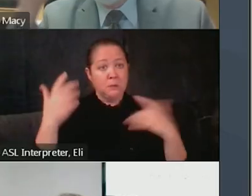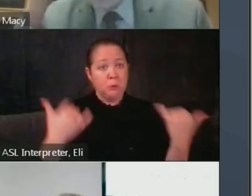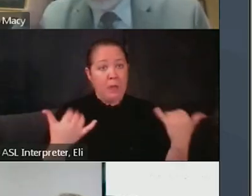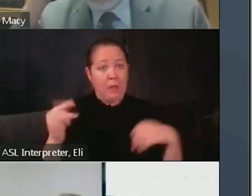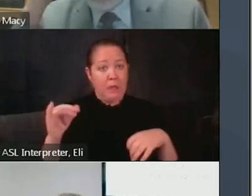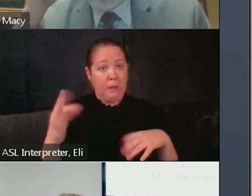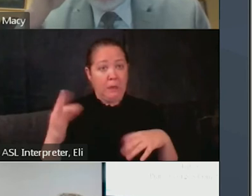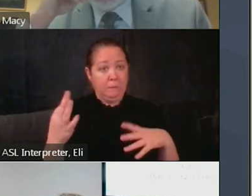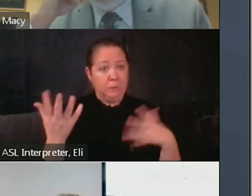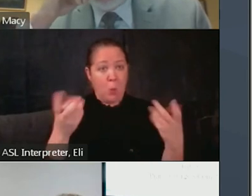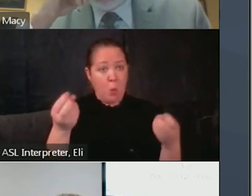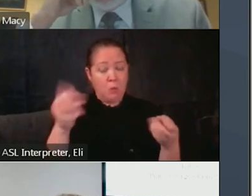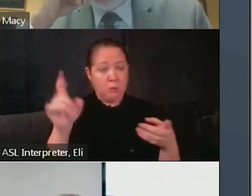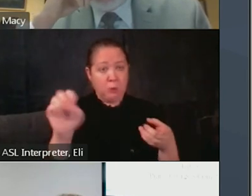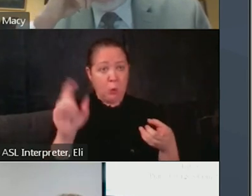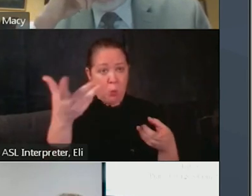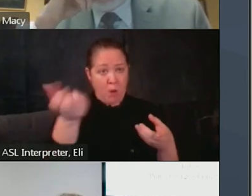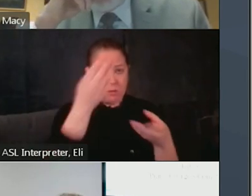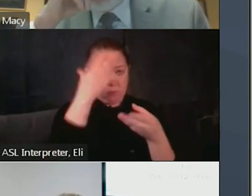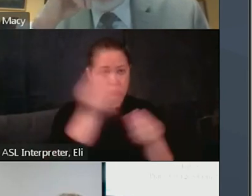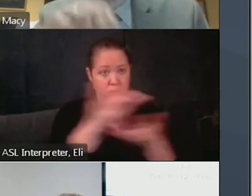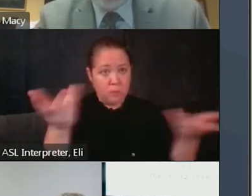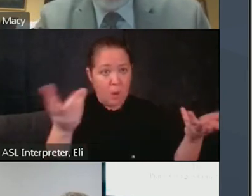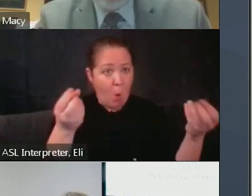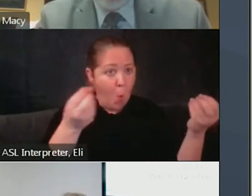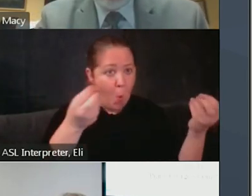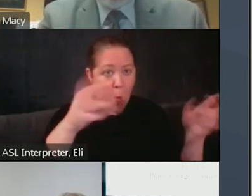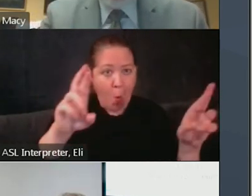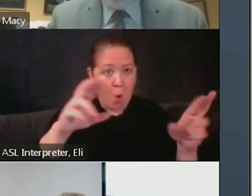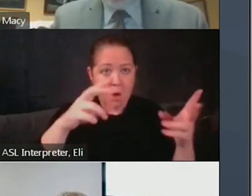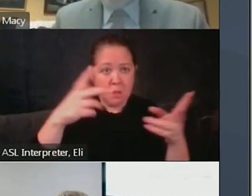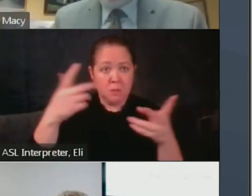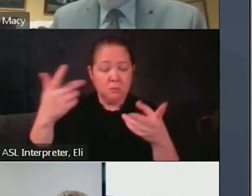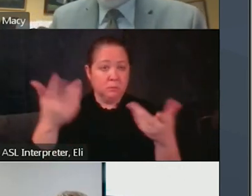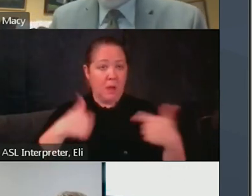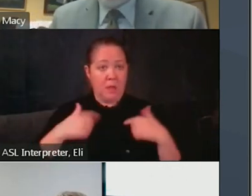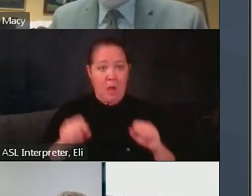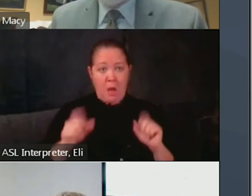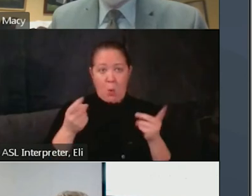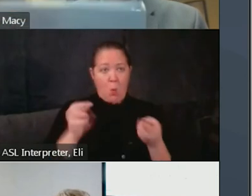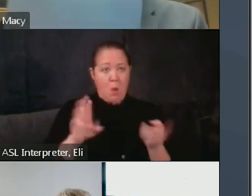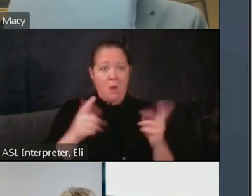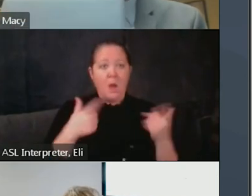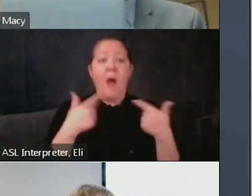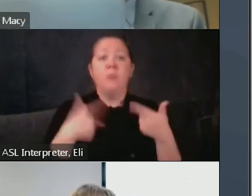ask on the record to see if there's anyone who was pressed for time and I'm, and I'm talking January, actually,